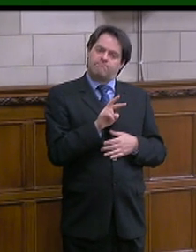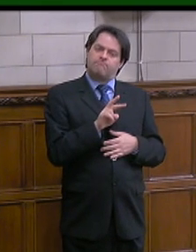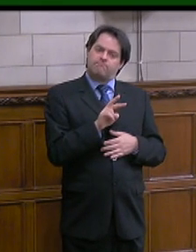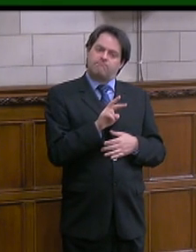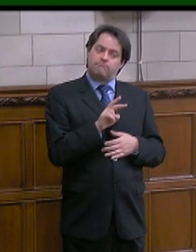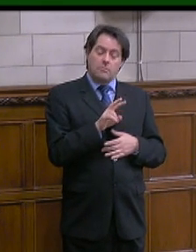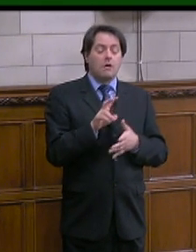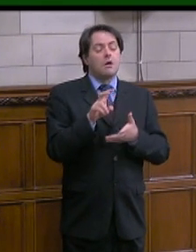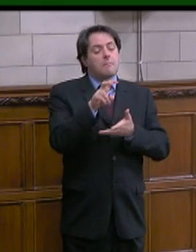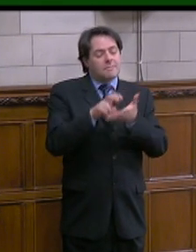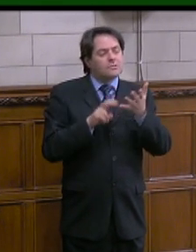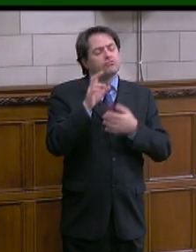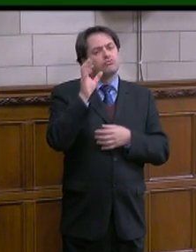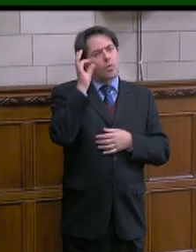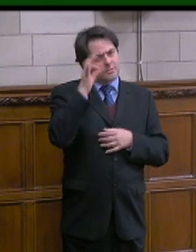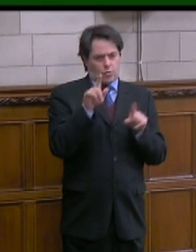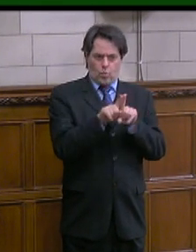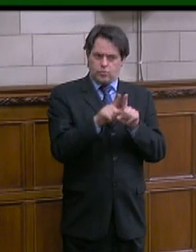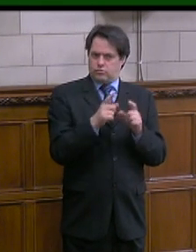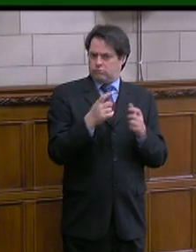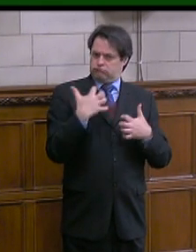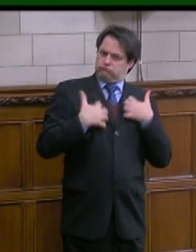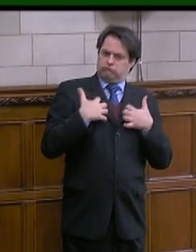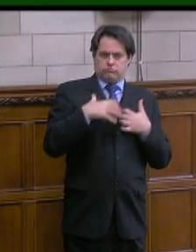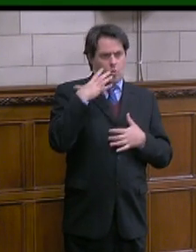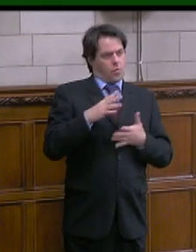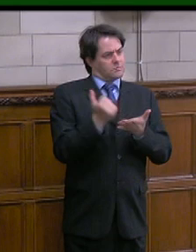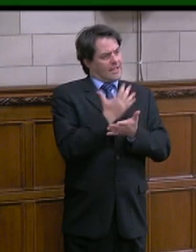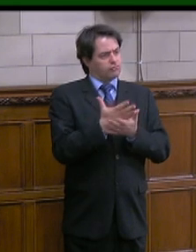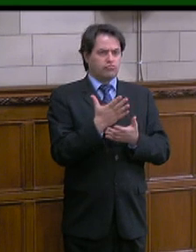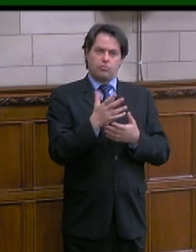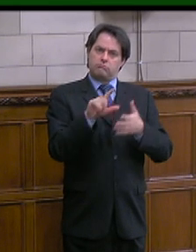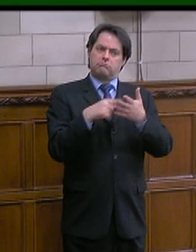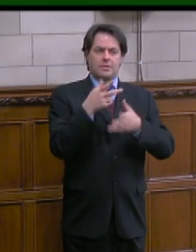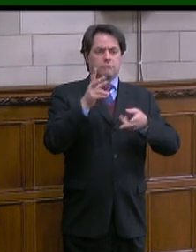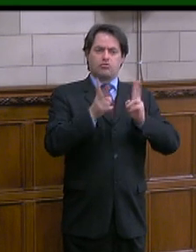The Committee was also very keen that the debate be signed, so that young deaf people,